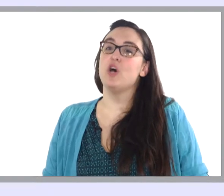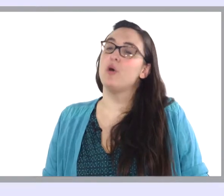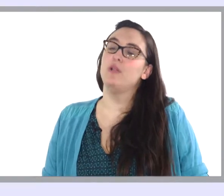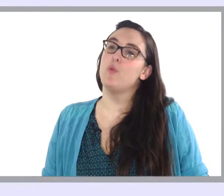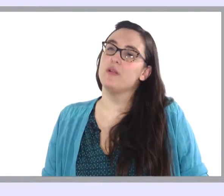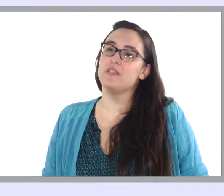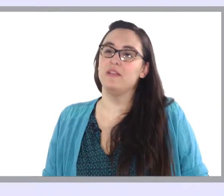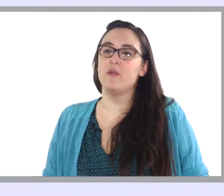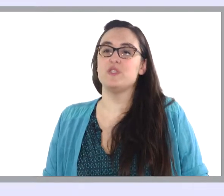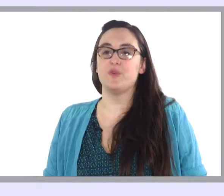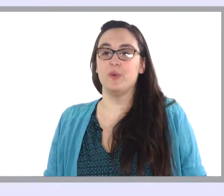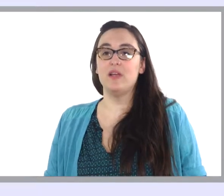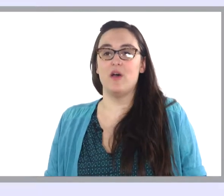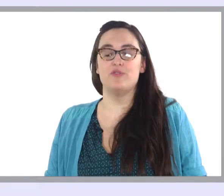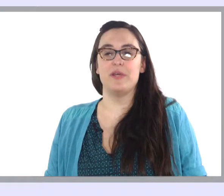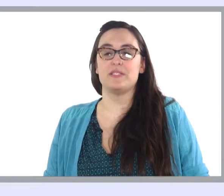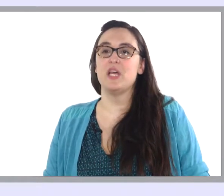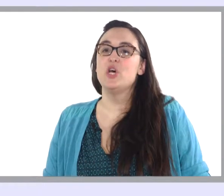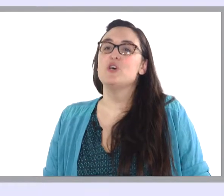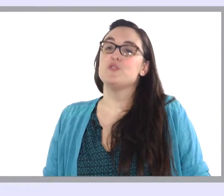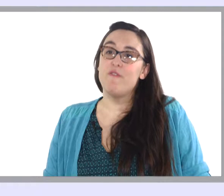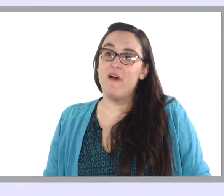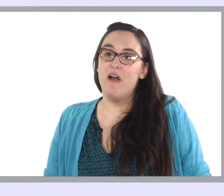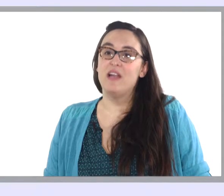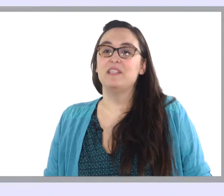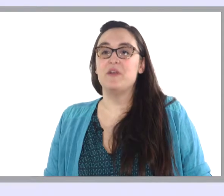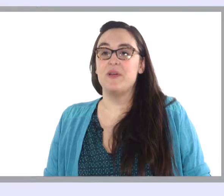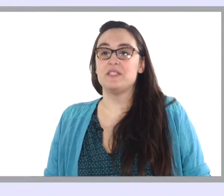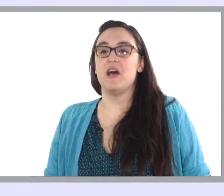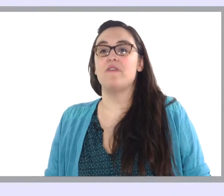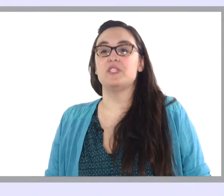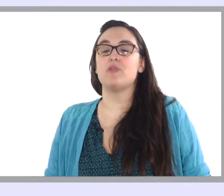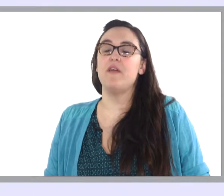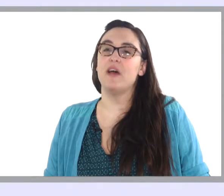there's not only one sign language for all countries. So far, linguists have described